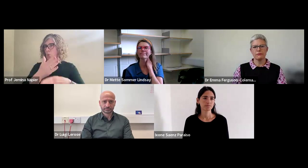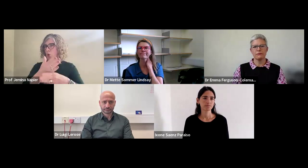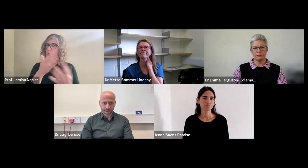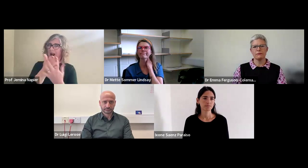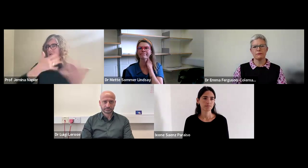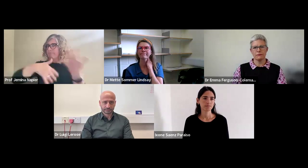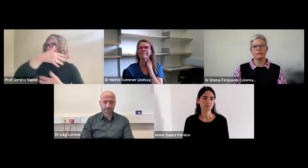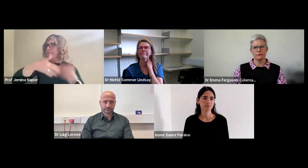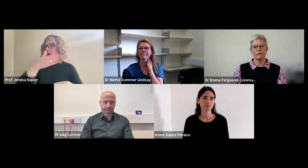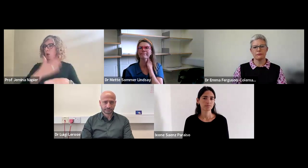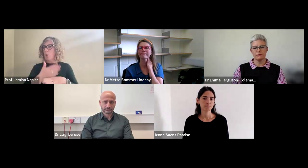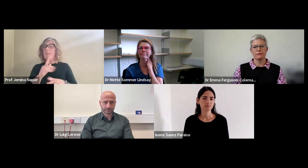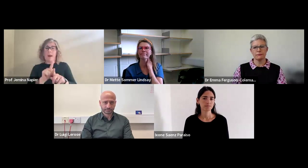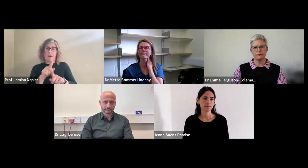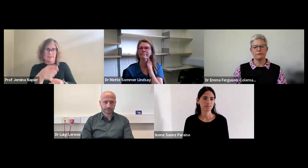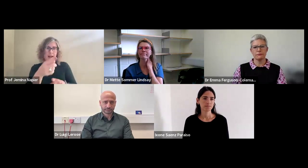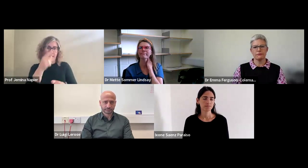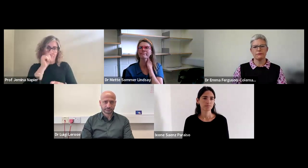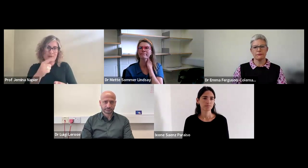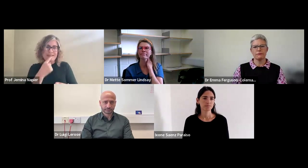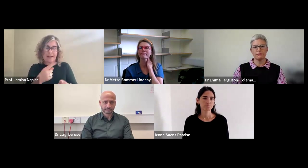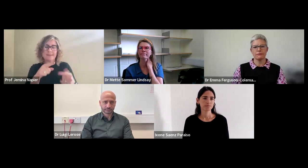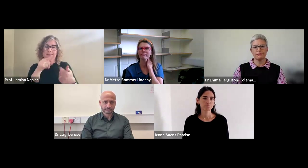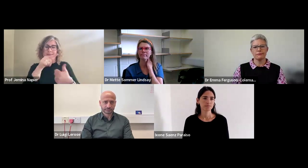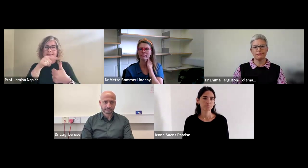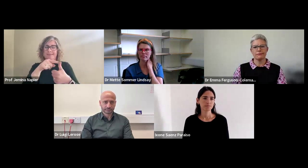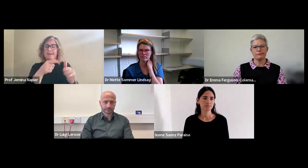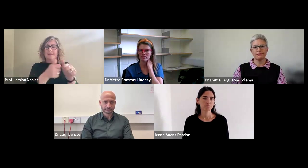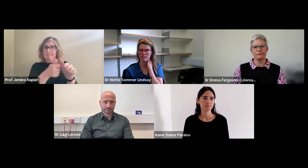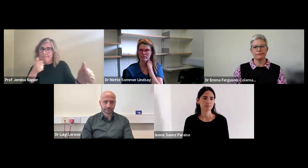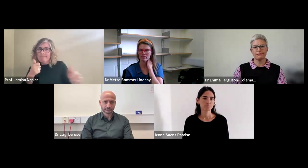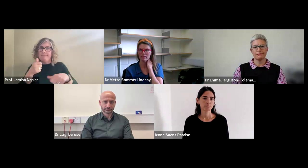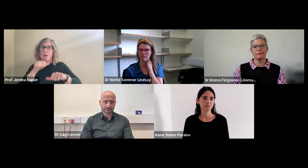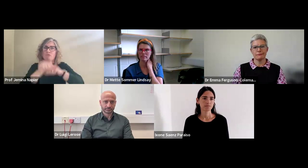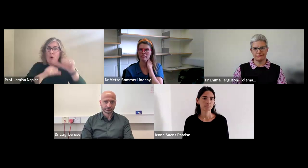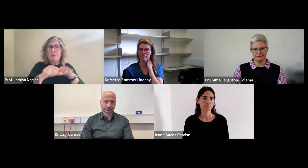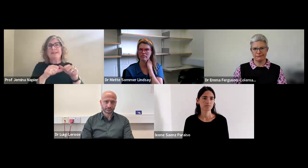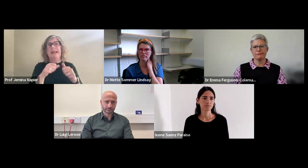costs - the system exists but it's a complicated system and like Luigi was just saying it's very